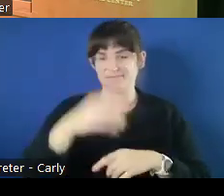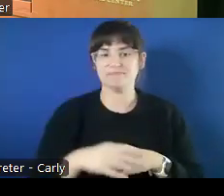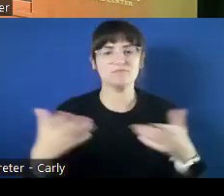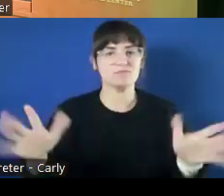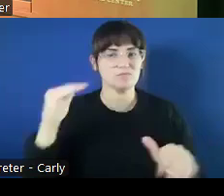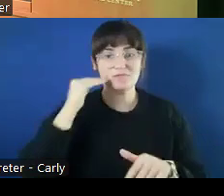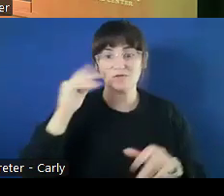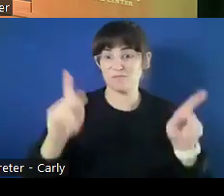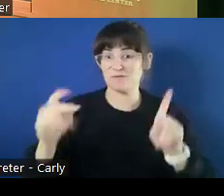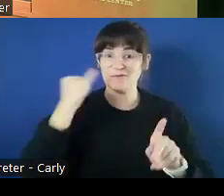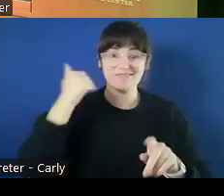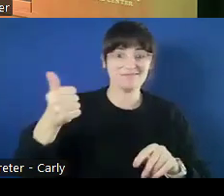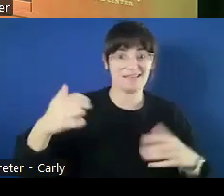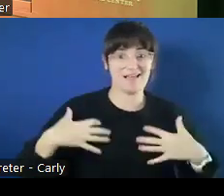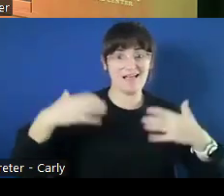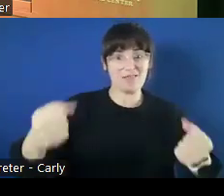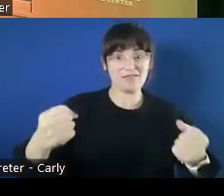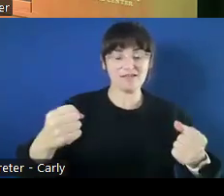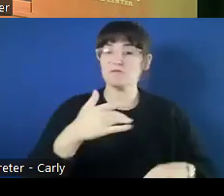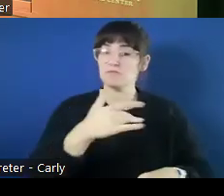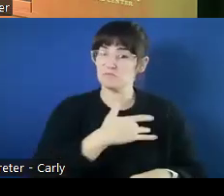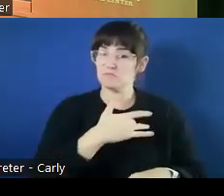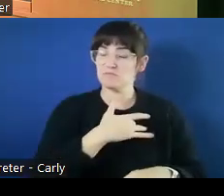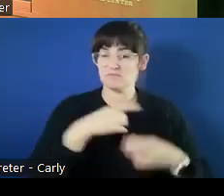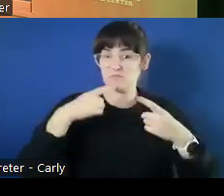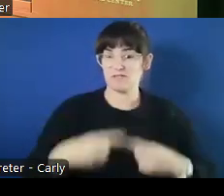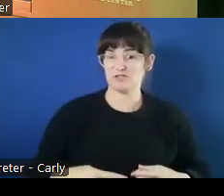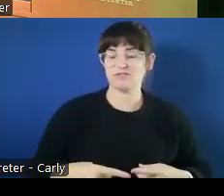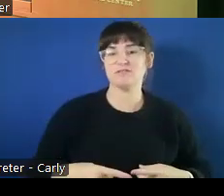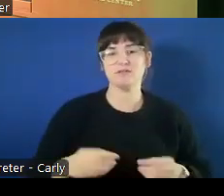are healthy from a cardiac standpoint if they are depressed they're at higher risk of developing